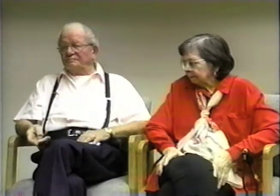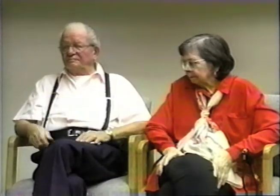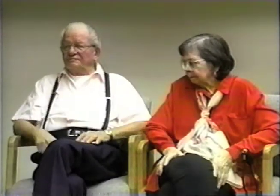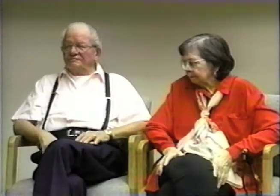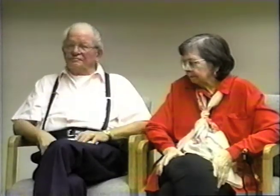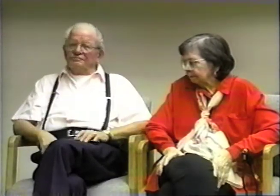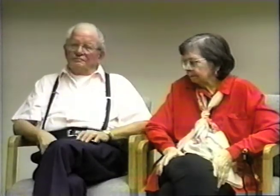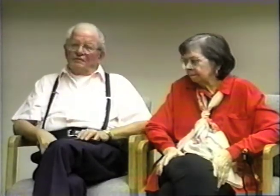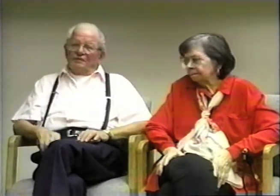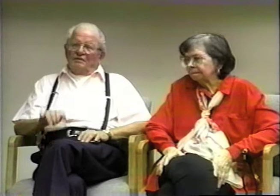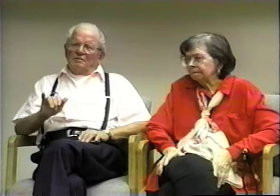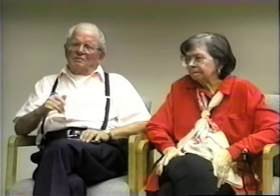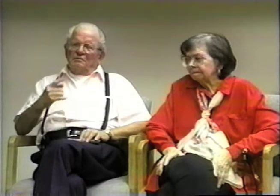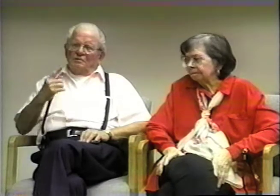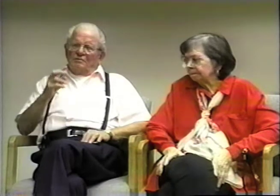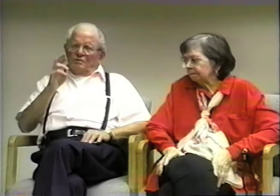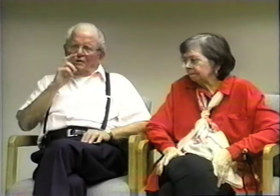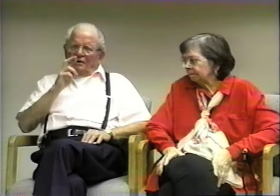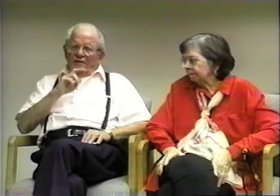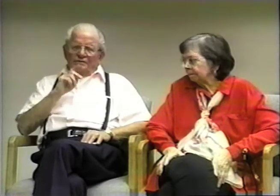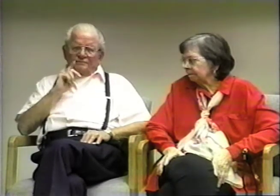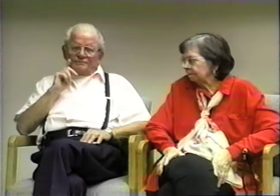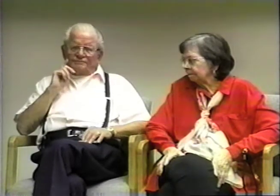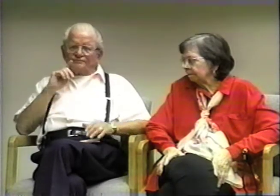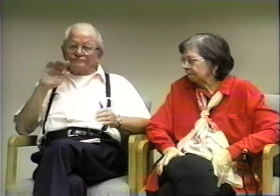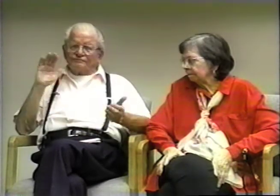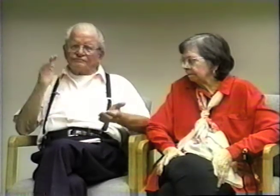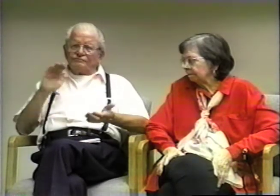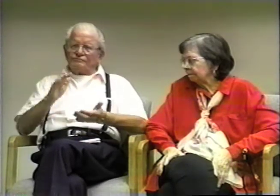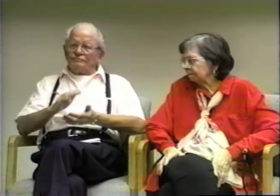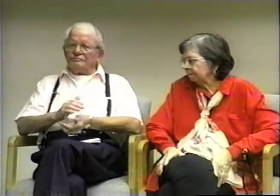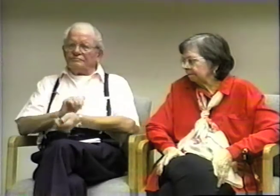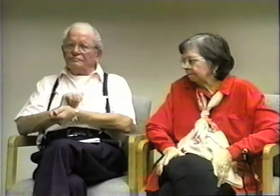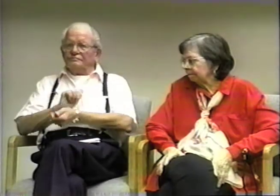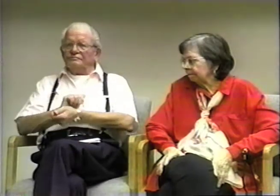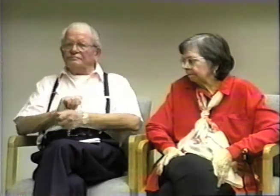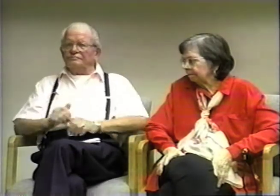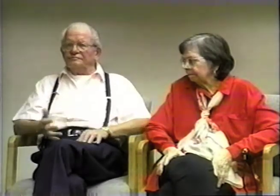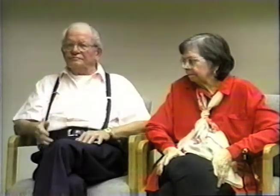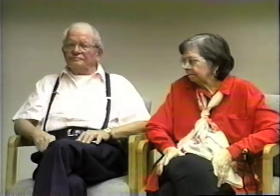The lack of work is really one reason why